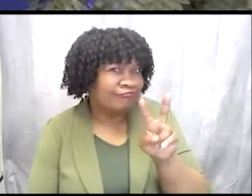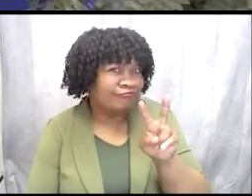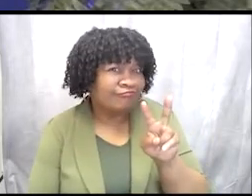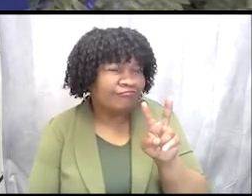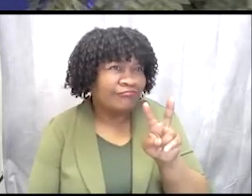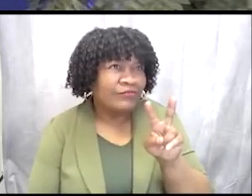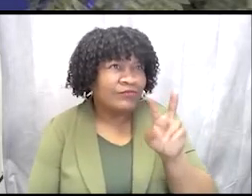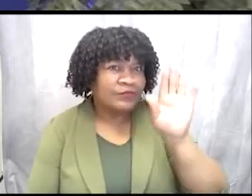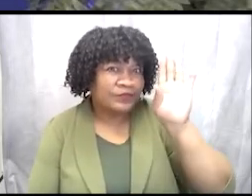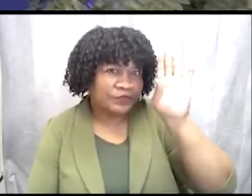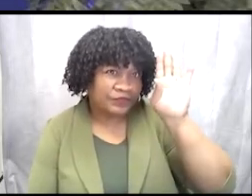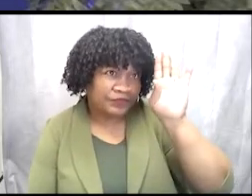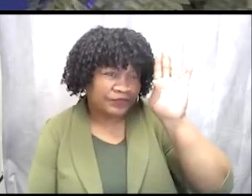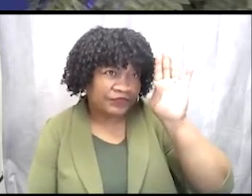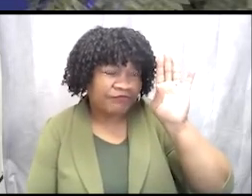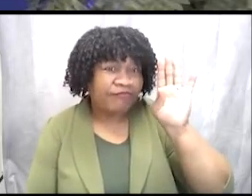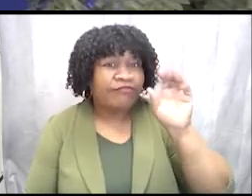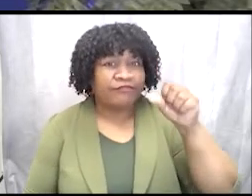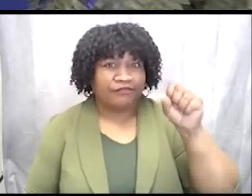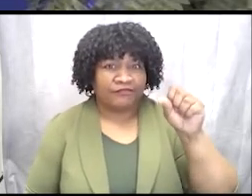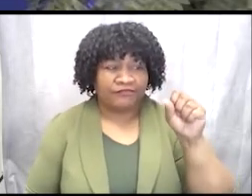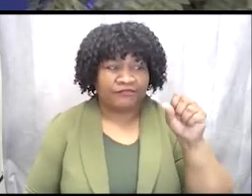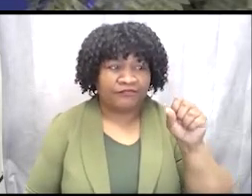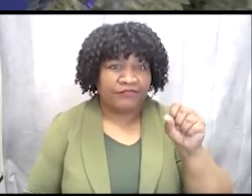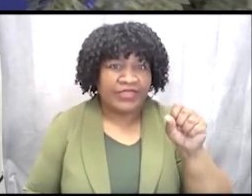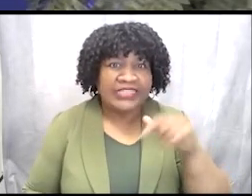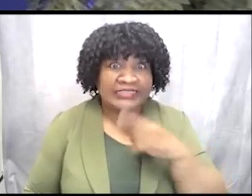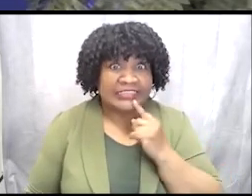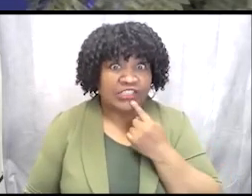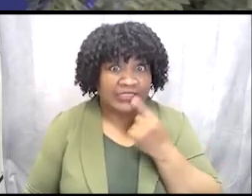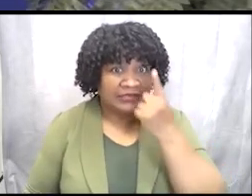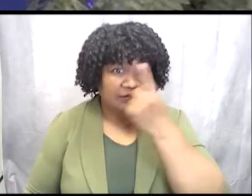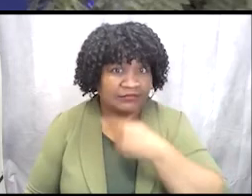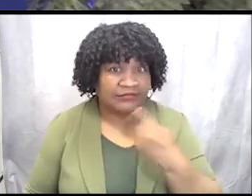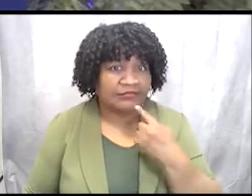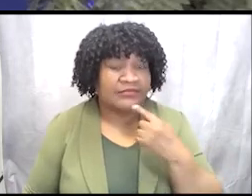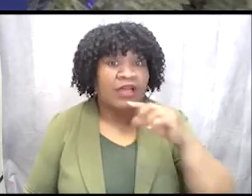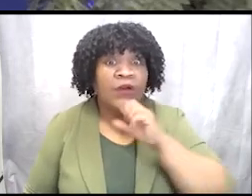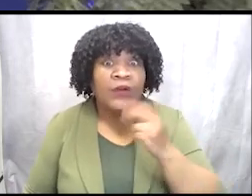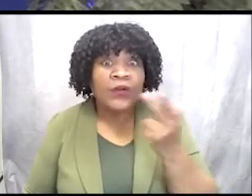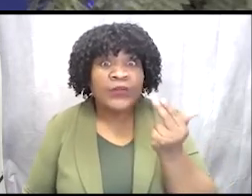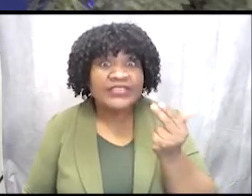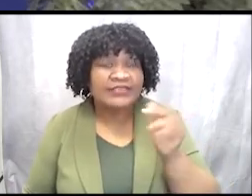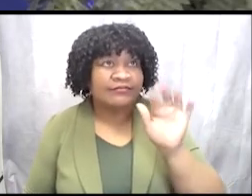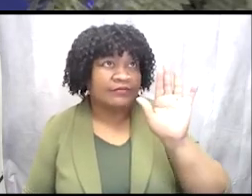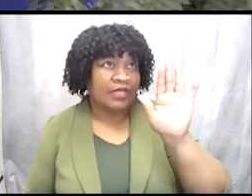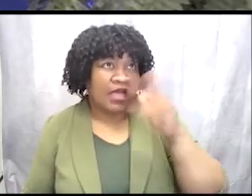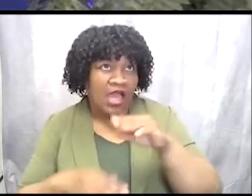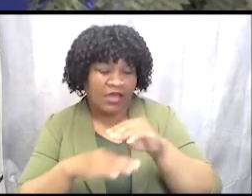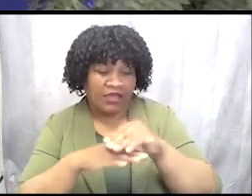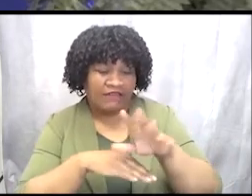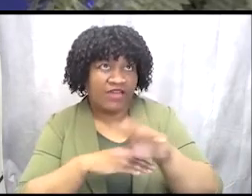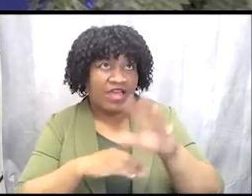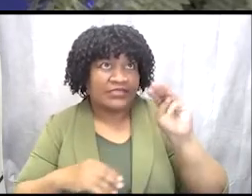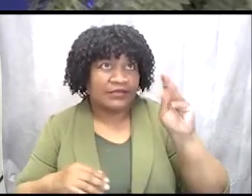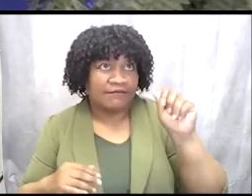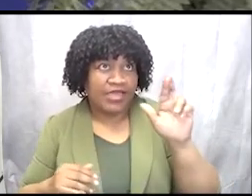He stepped forward and he said, and he got very serious. And he said, "I would advise the mayor..."